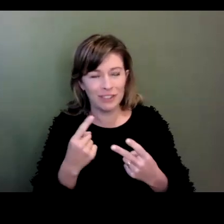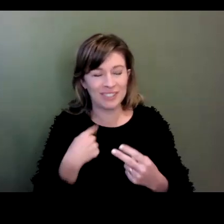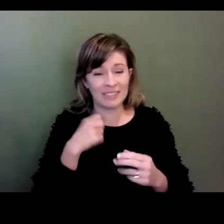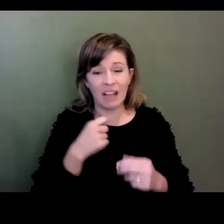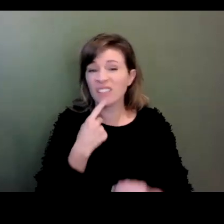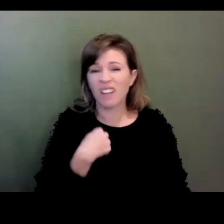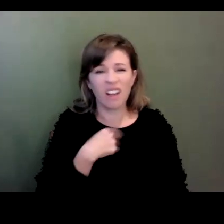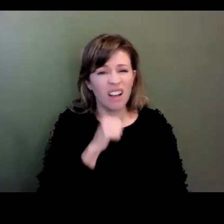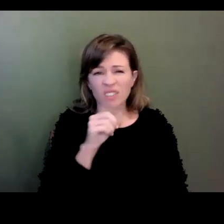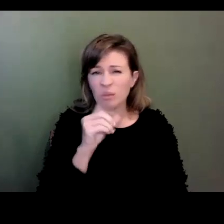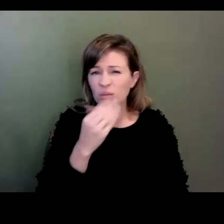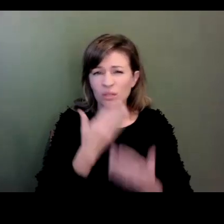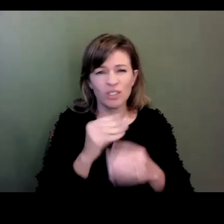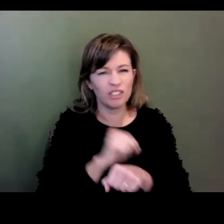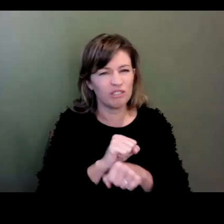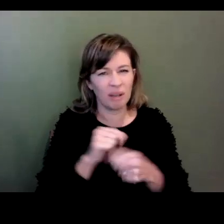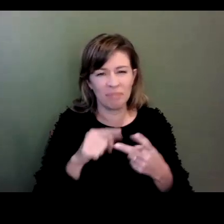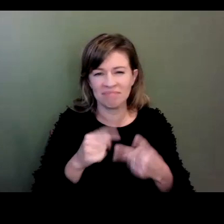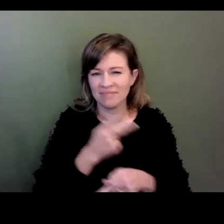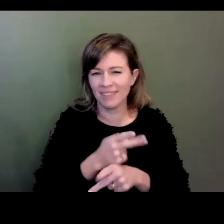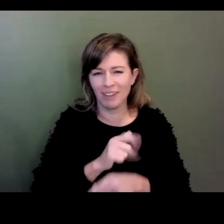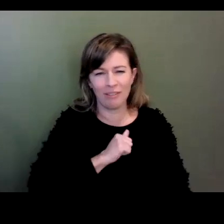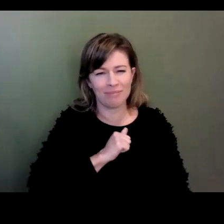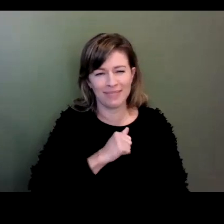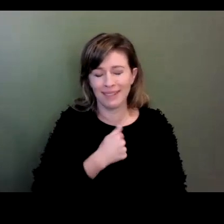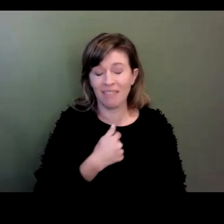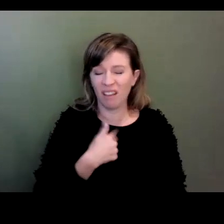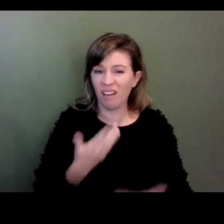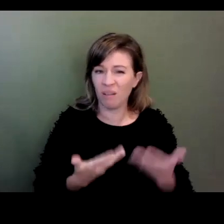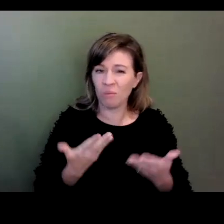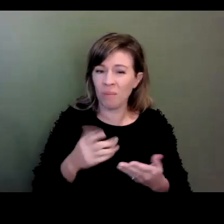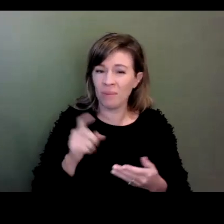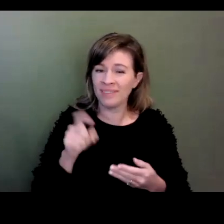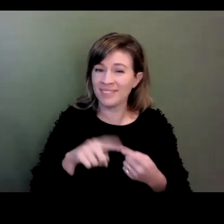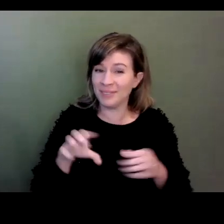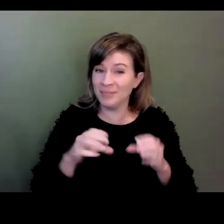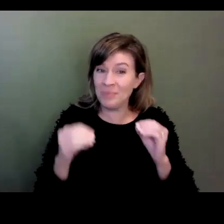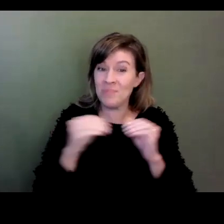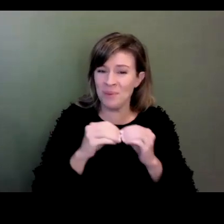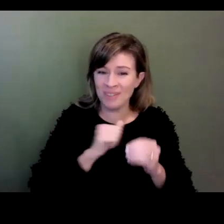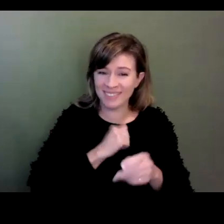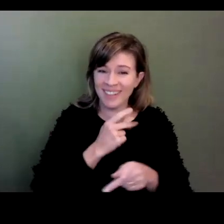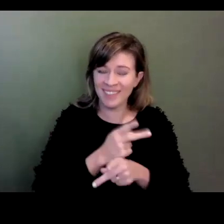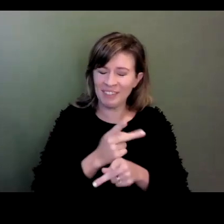part, taking care of myself. I probably need to do more of that and I'm glad you called that, because rest is very